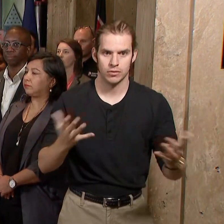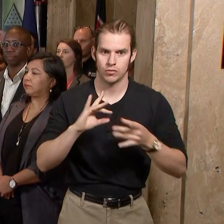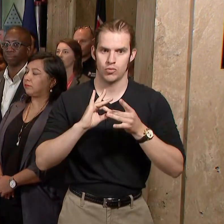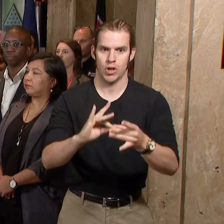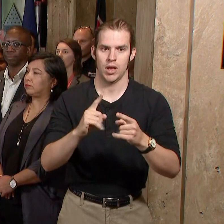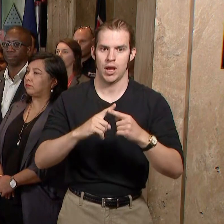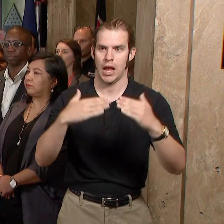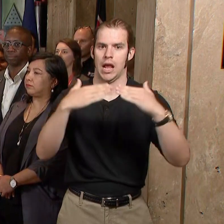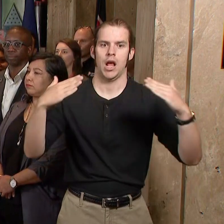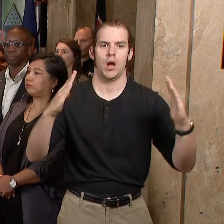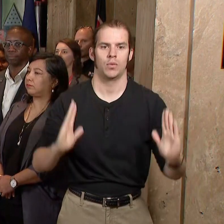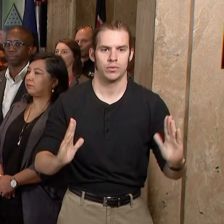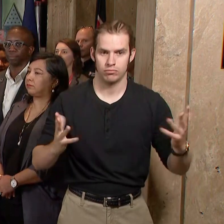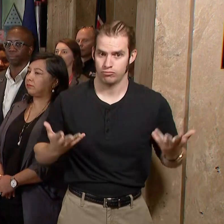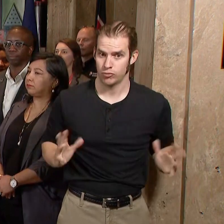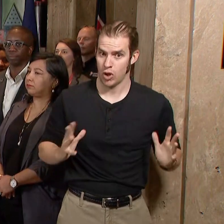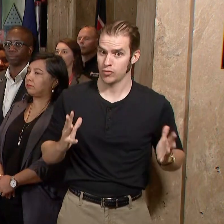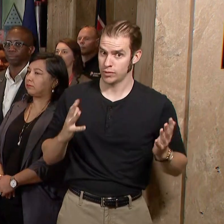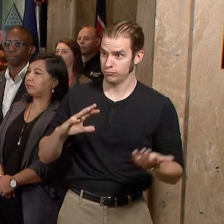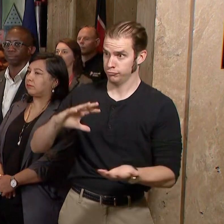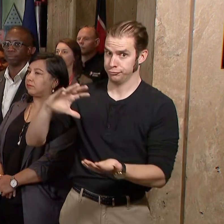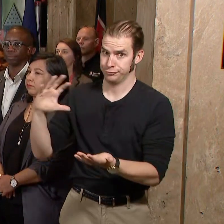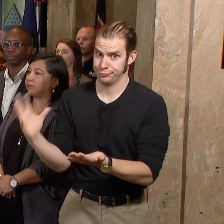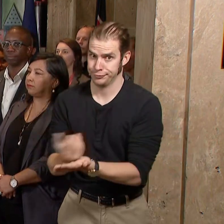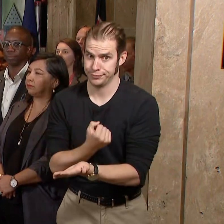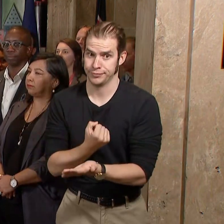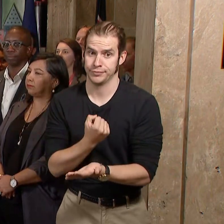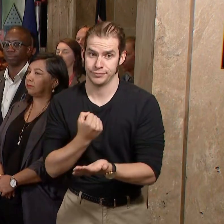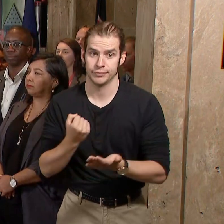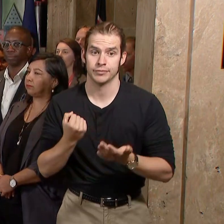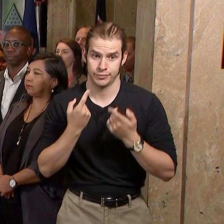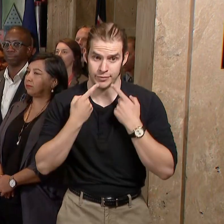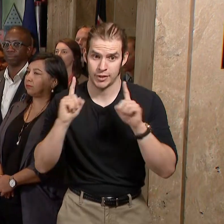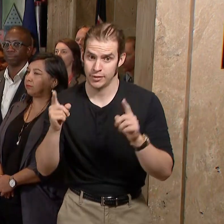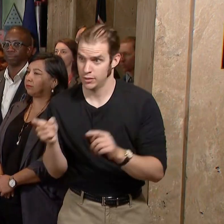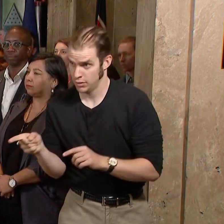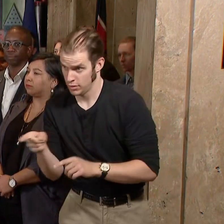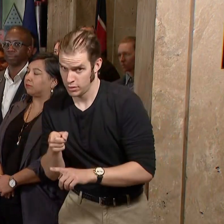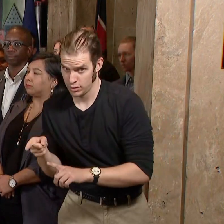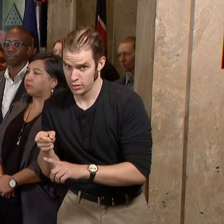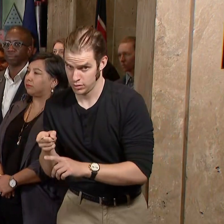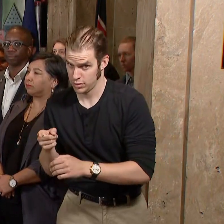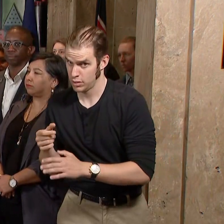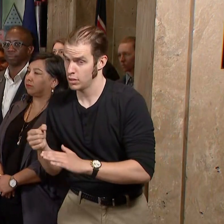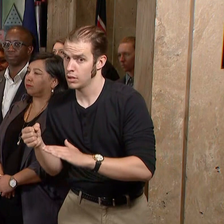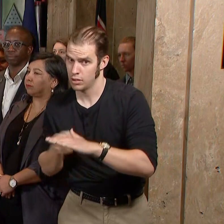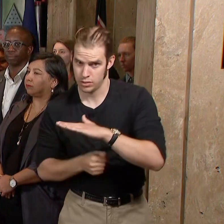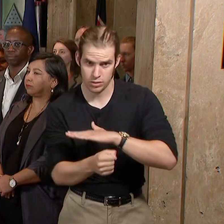Used already, we will try to move people that are currently unhoused into housing units through rapid rehousing or access